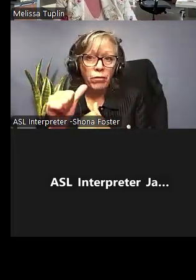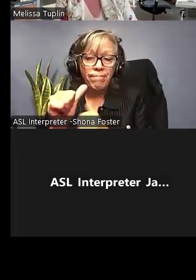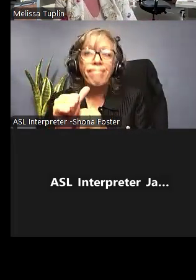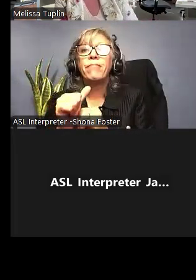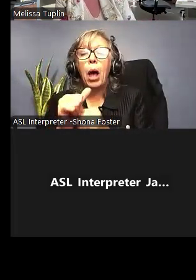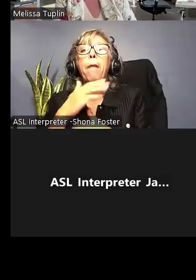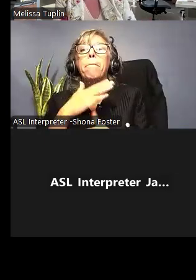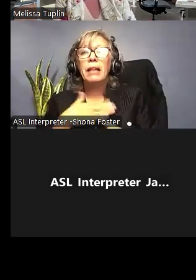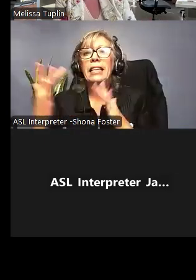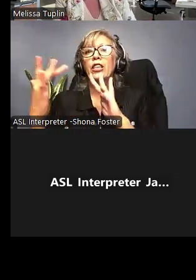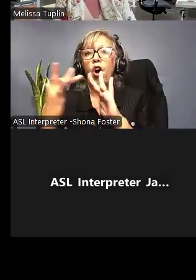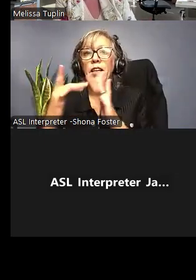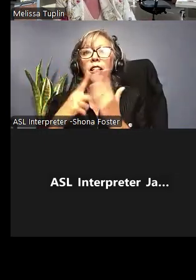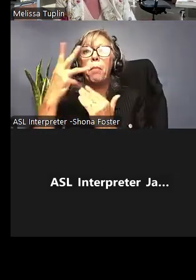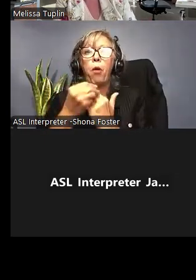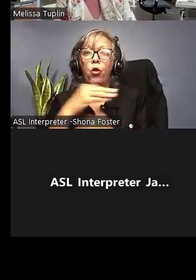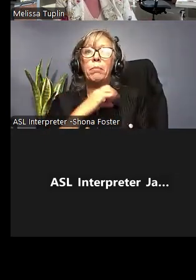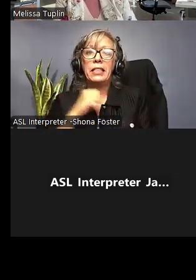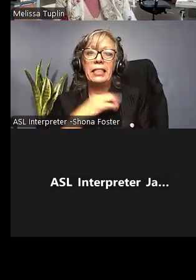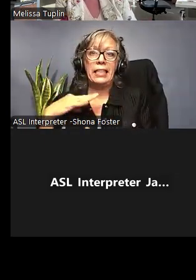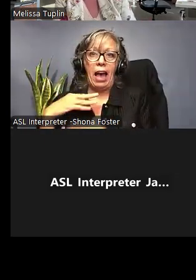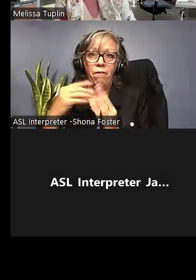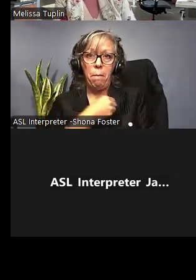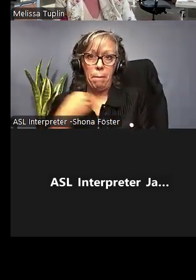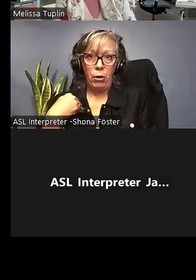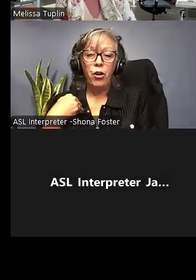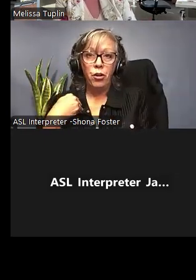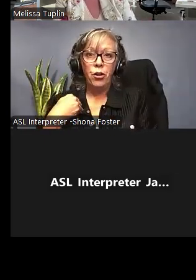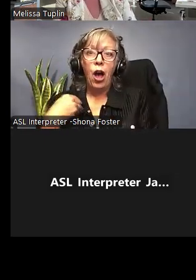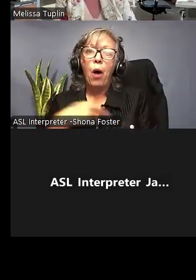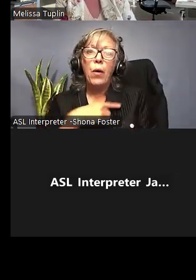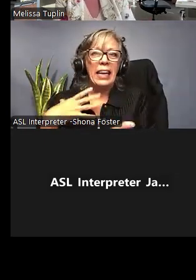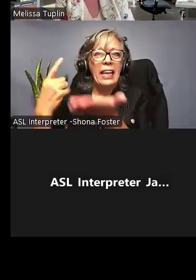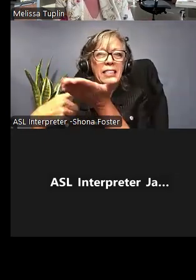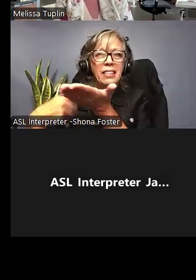our program staff member to discuss and we'll chat about what that could look like for you.